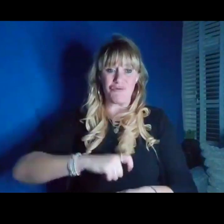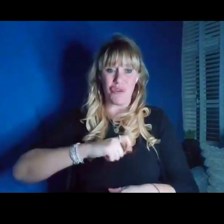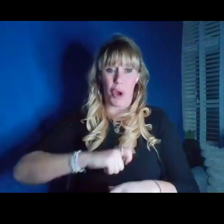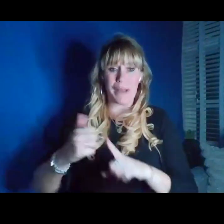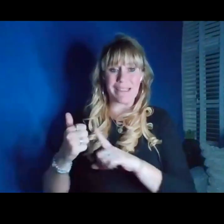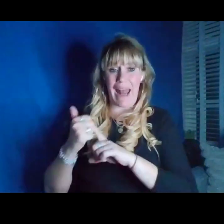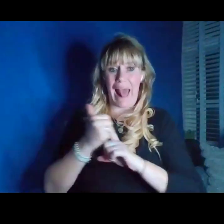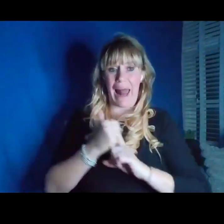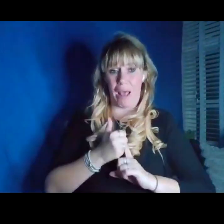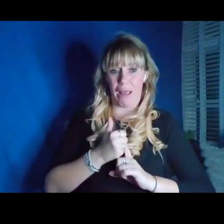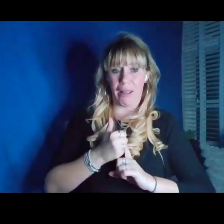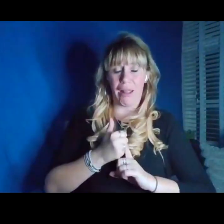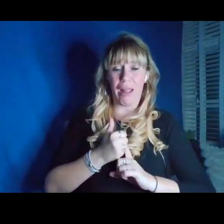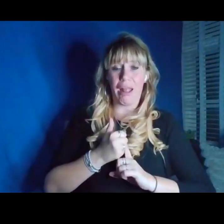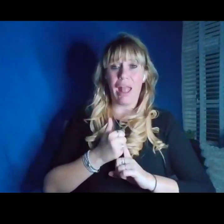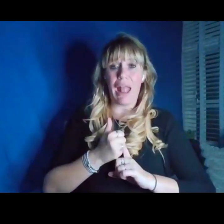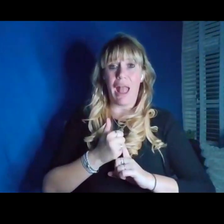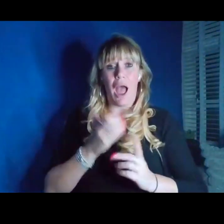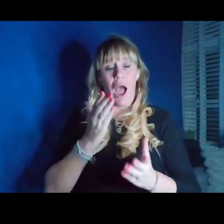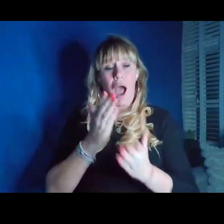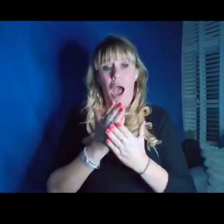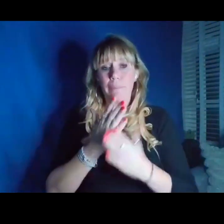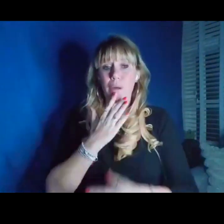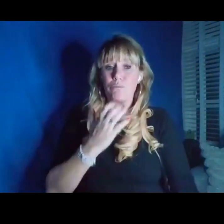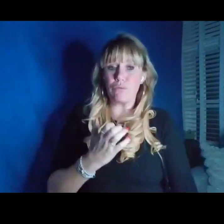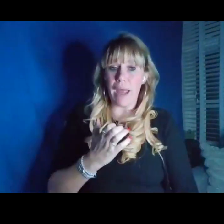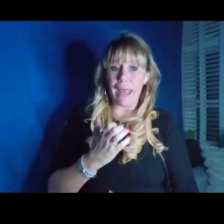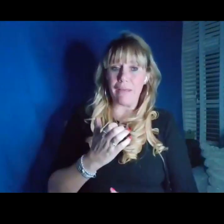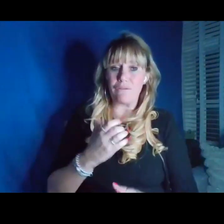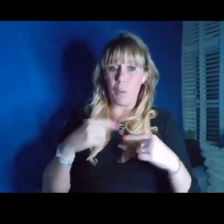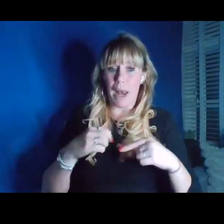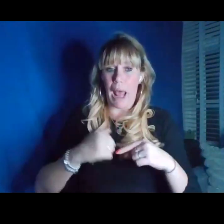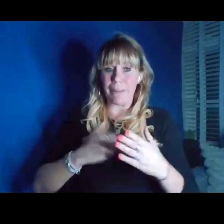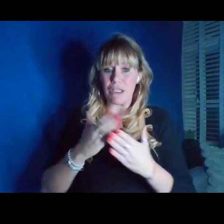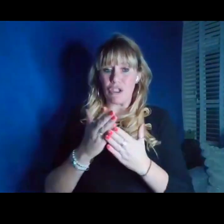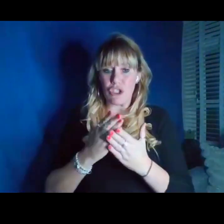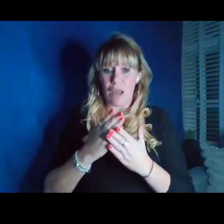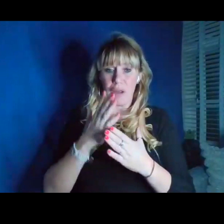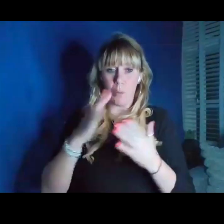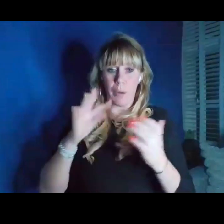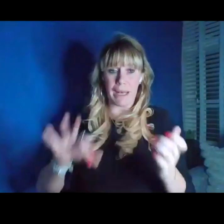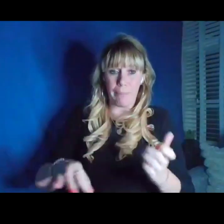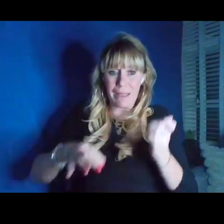It's particularly brave of him to allow me to share it when he'd only picked up the guitar to support Roxana,